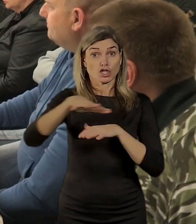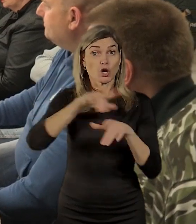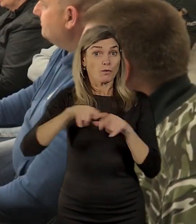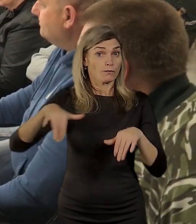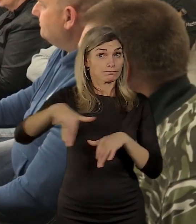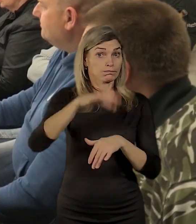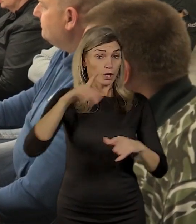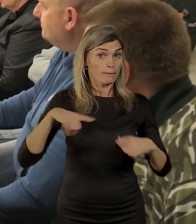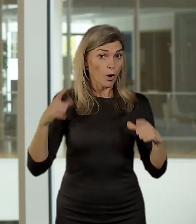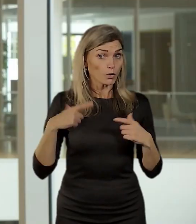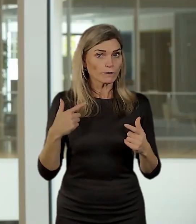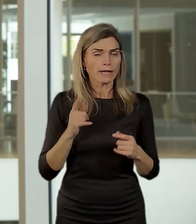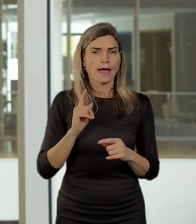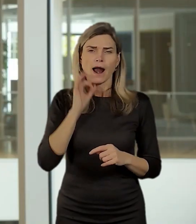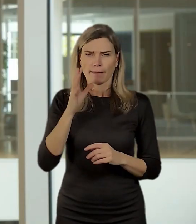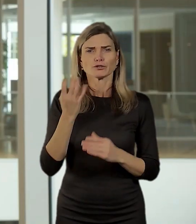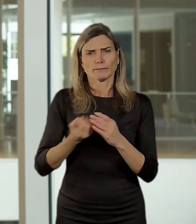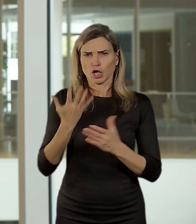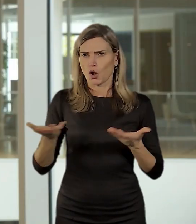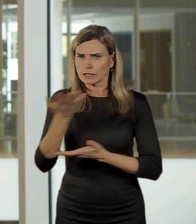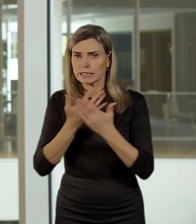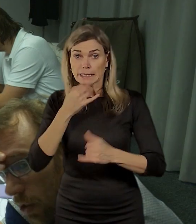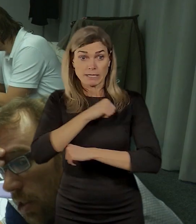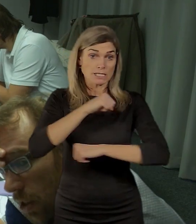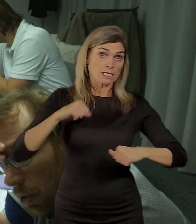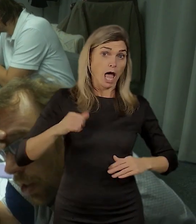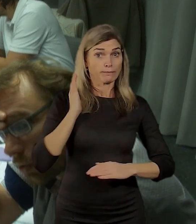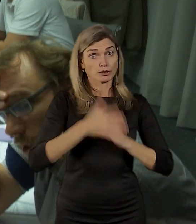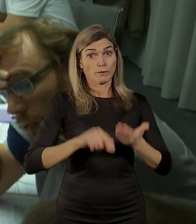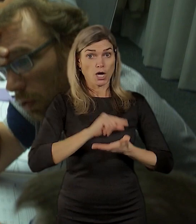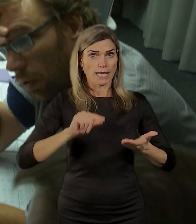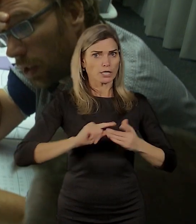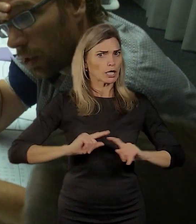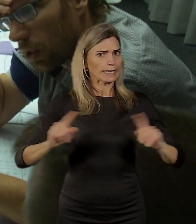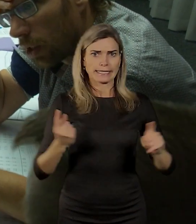In Modřany, Skanska decided not to waste this time and offered the land for temporary